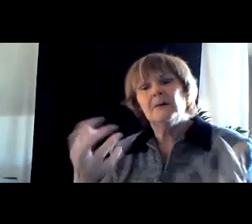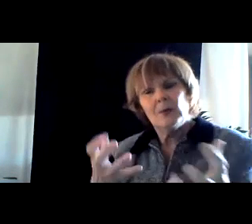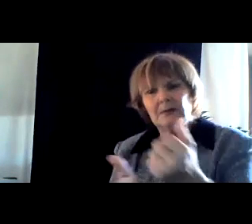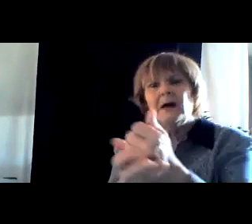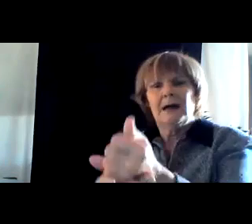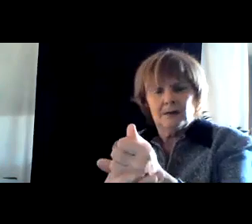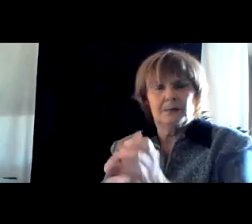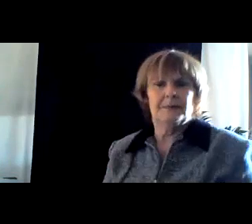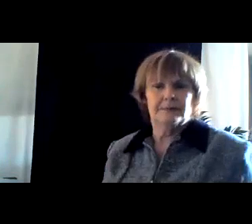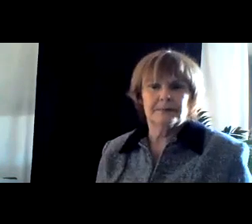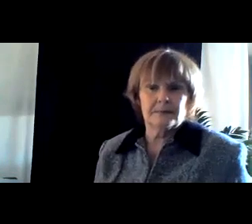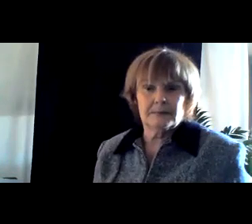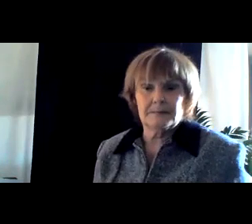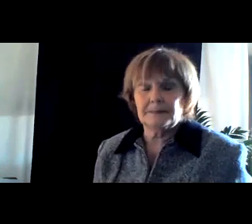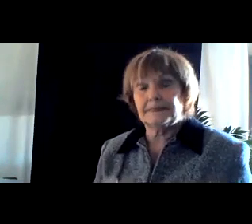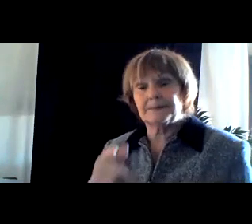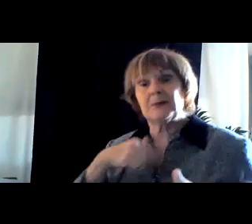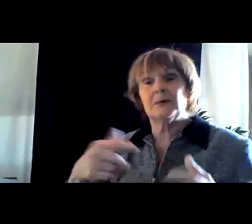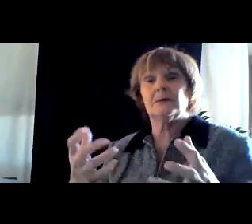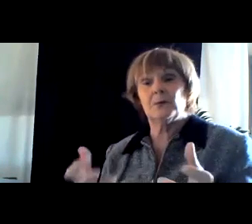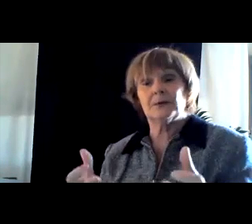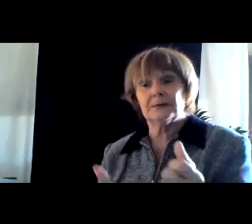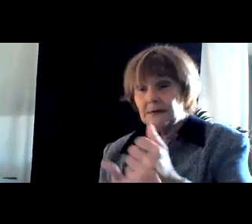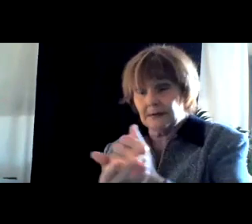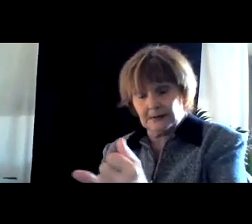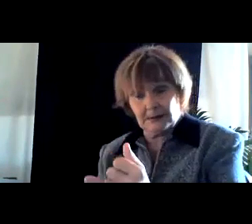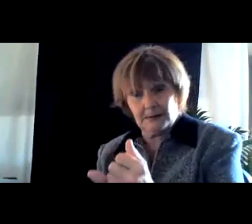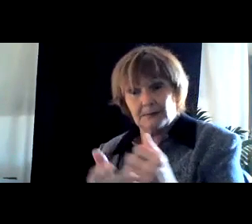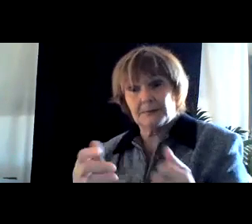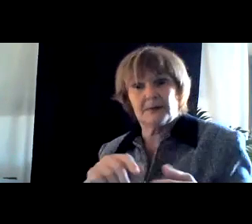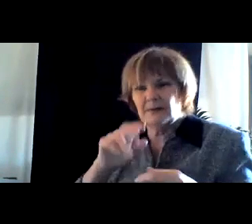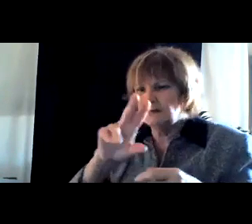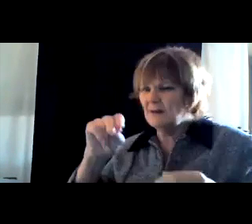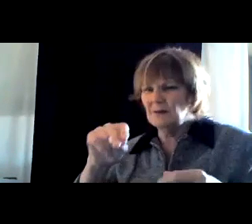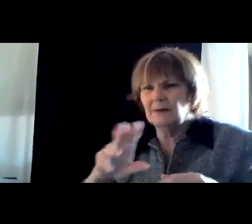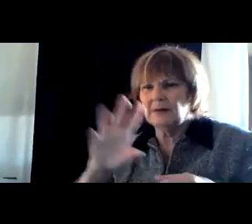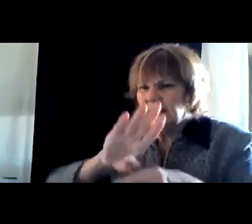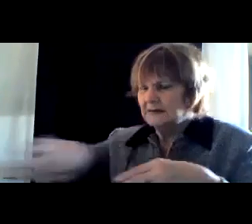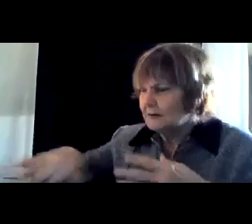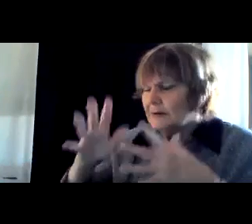And we wanna help prevent erasure and exclusion. And we wanna document and amplify those lived experiences,